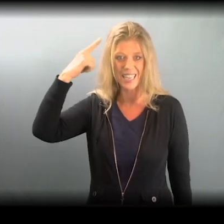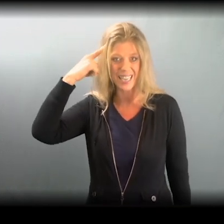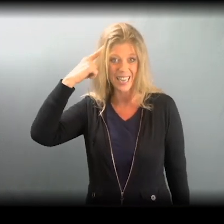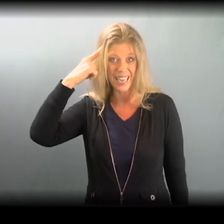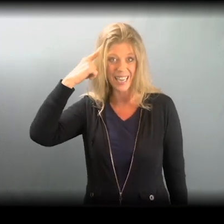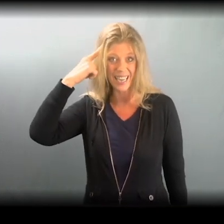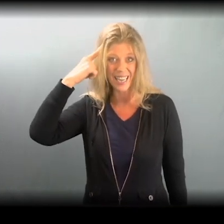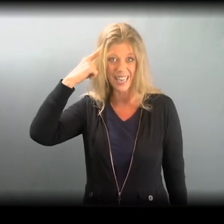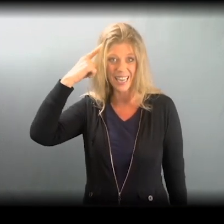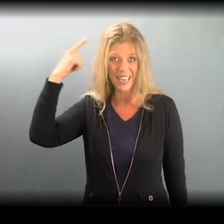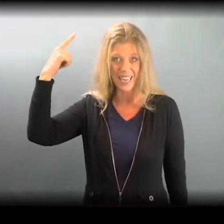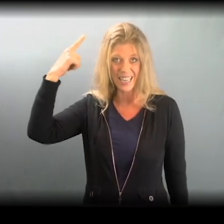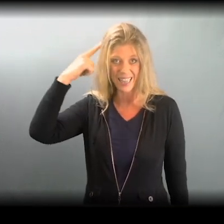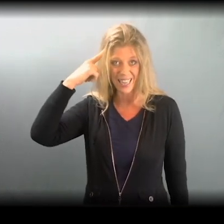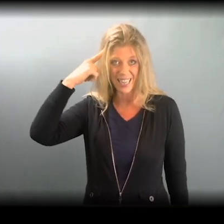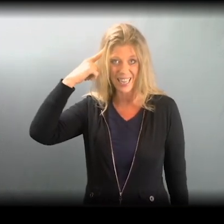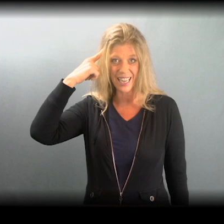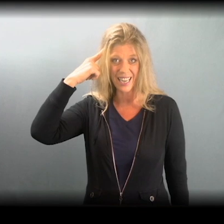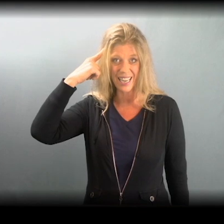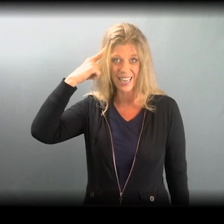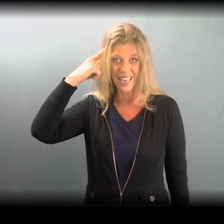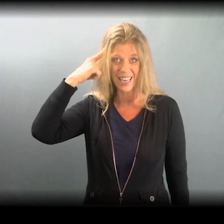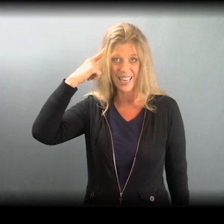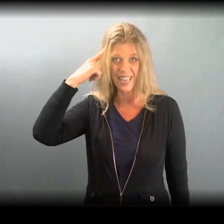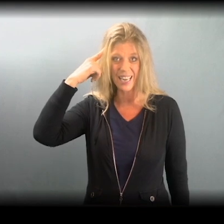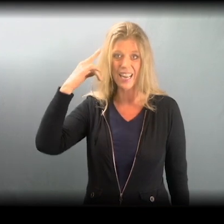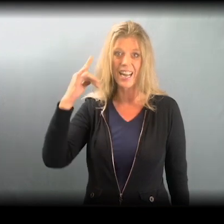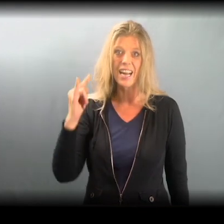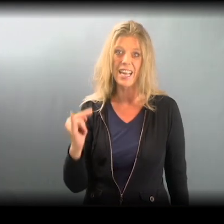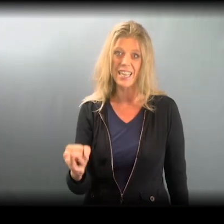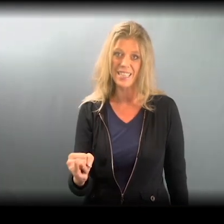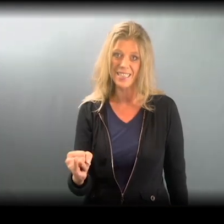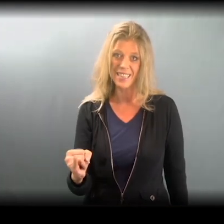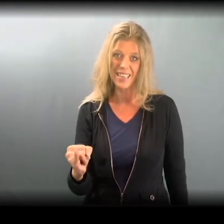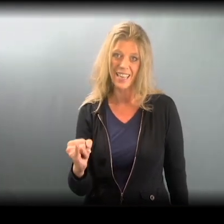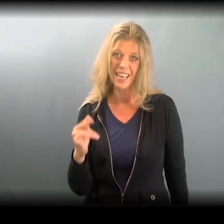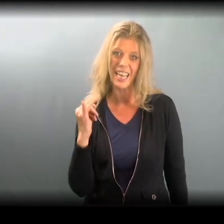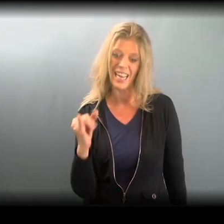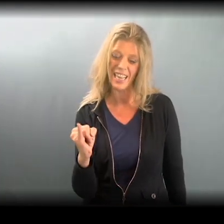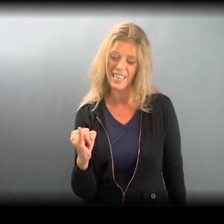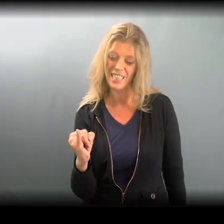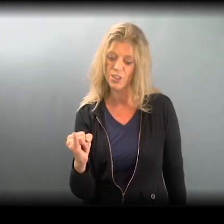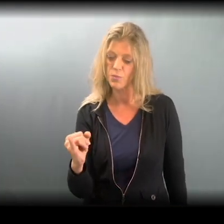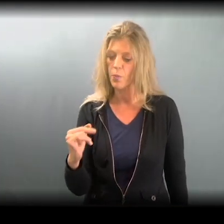THINK IT'S